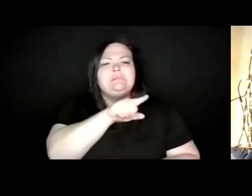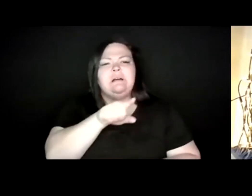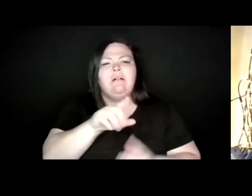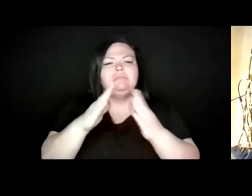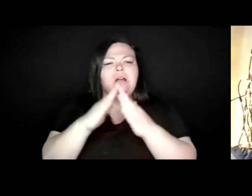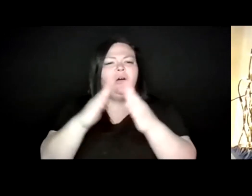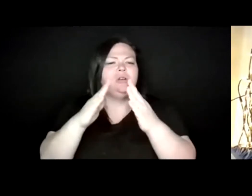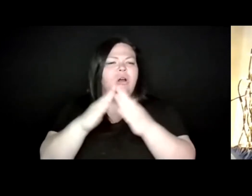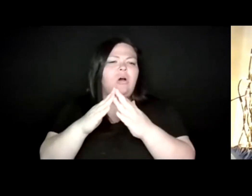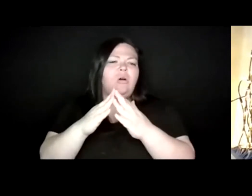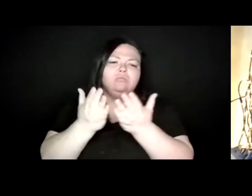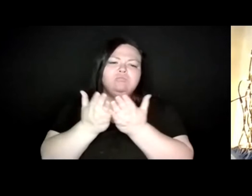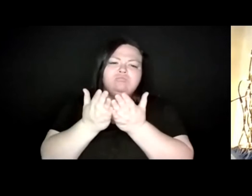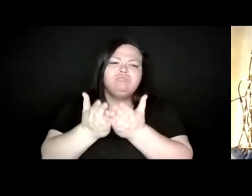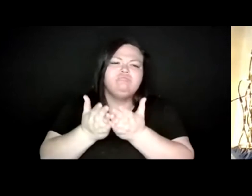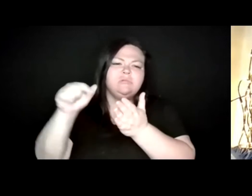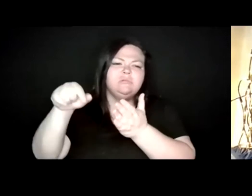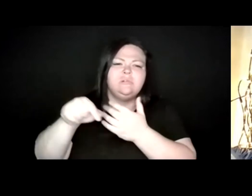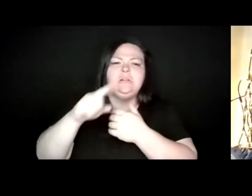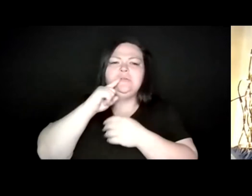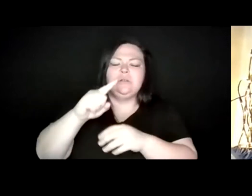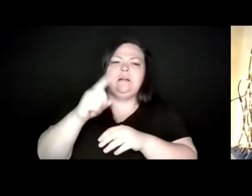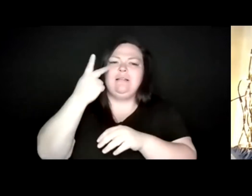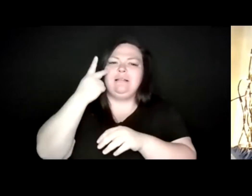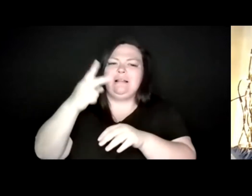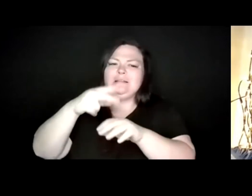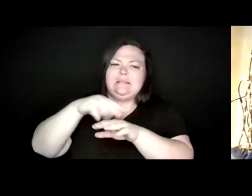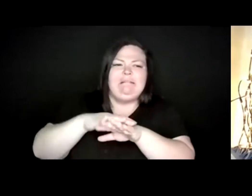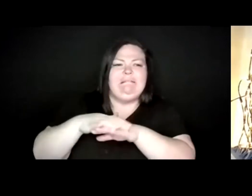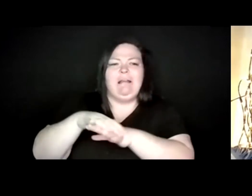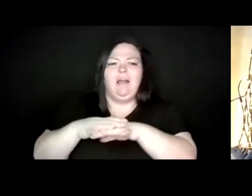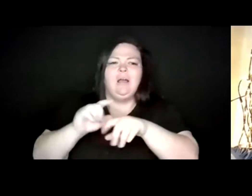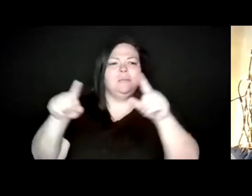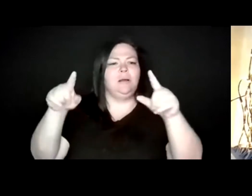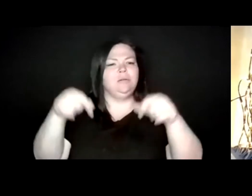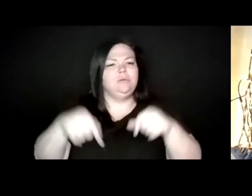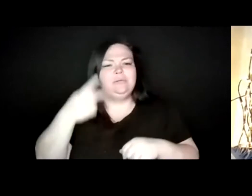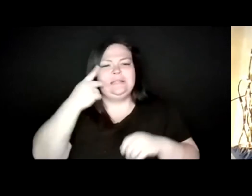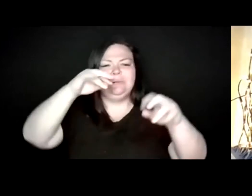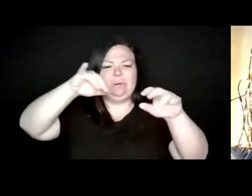well-trod orbit, gyrating on this dusky axis;/ ochre sprinkles over the slated plains/